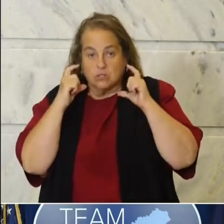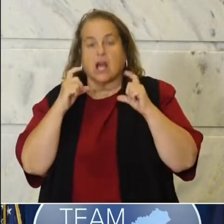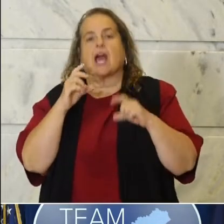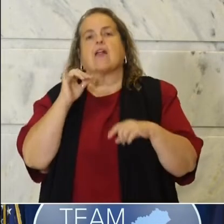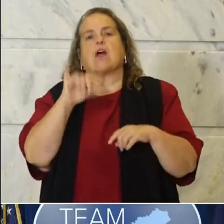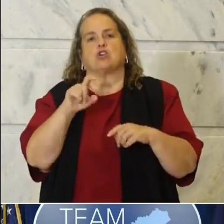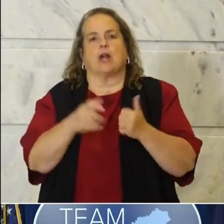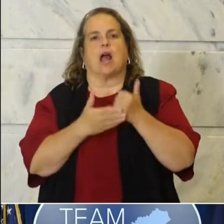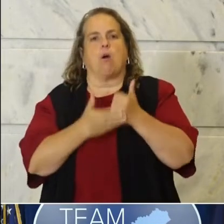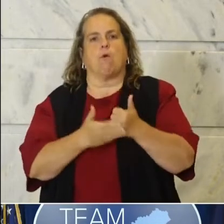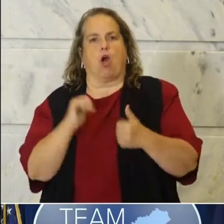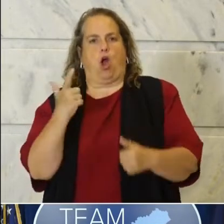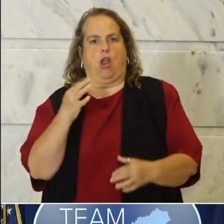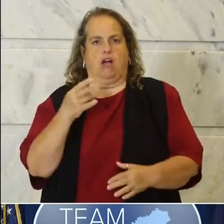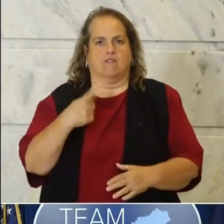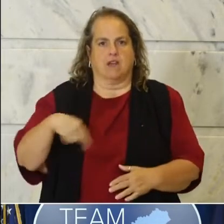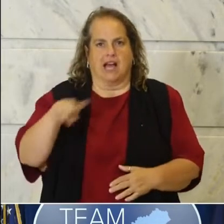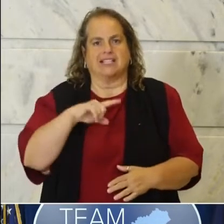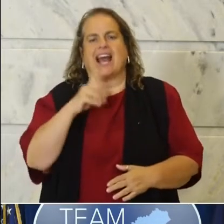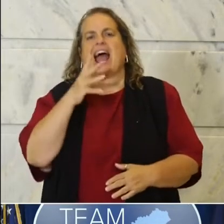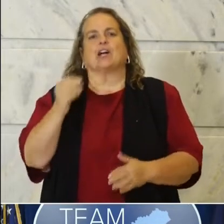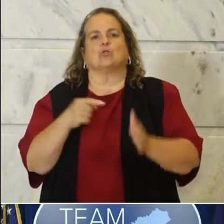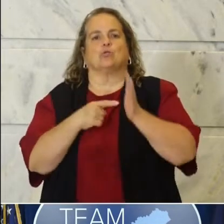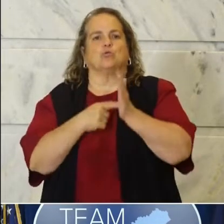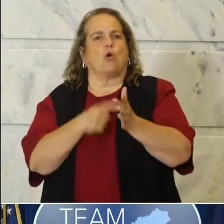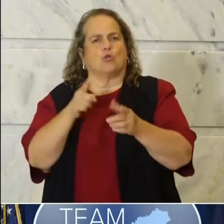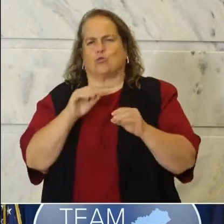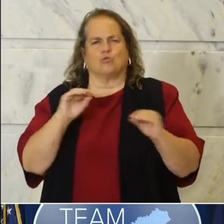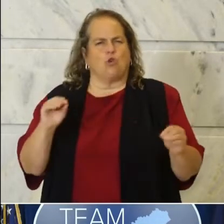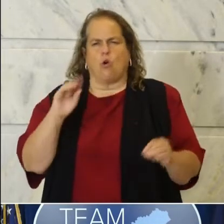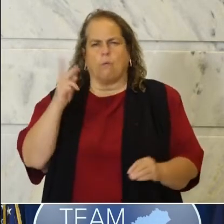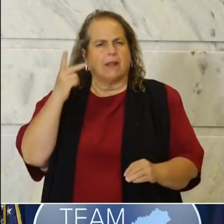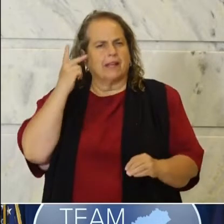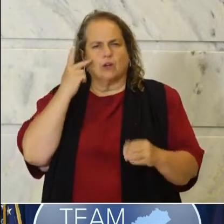and it should show you that there's no political division. And what is the